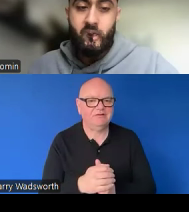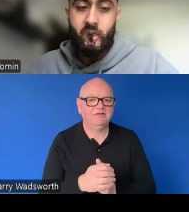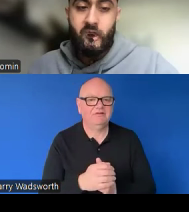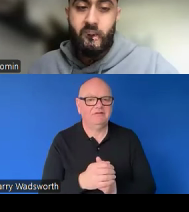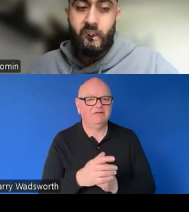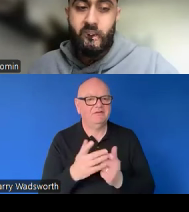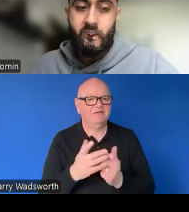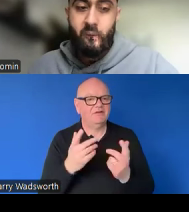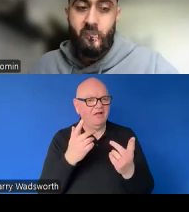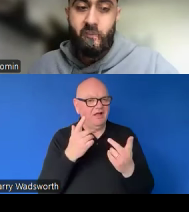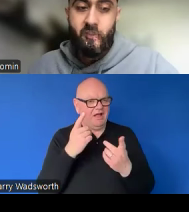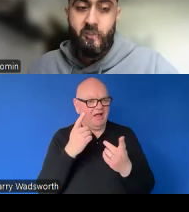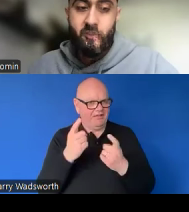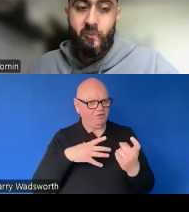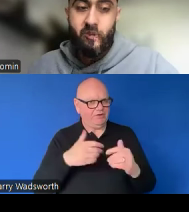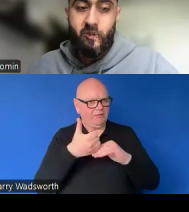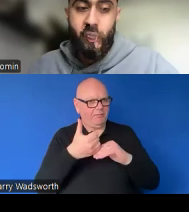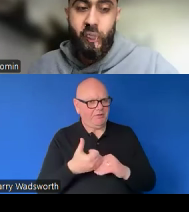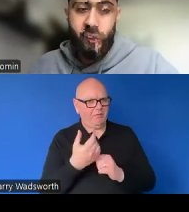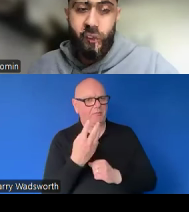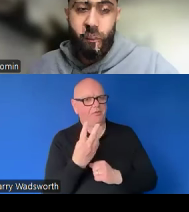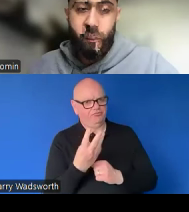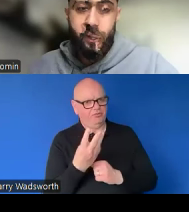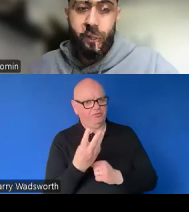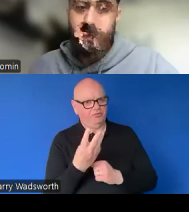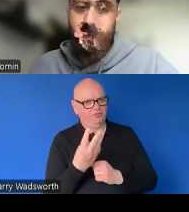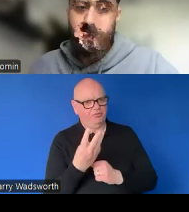to put in, and then there's nine that you can put in n total and Google